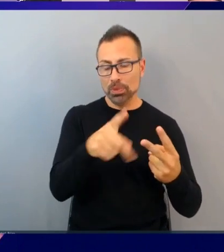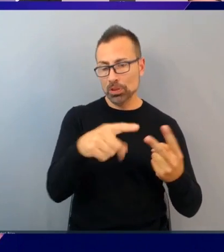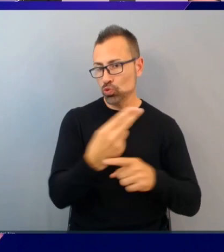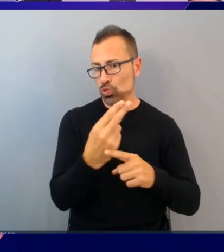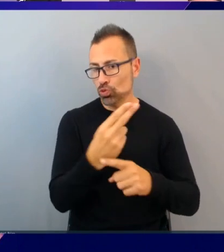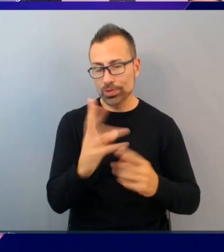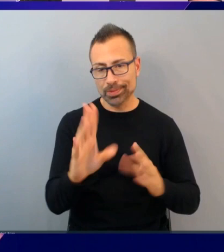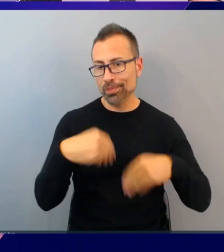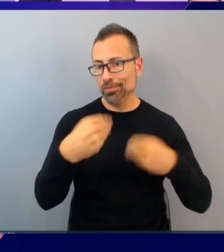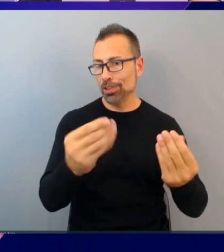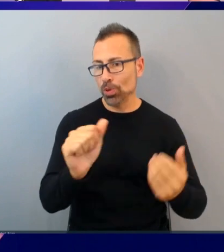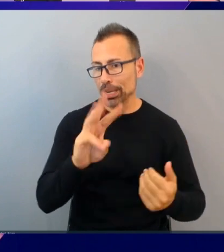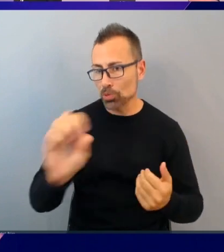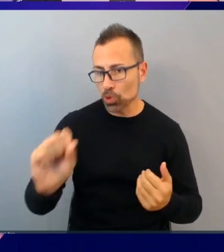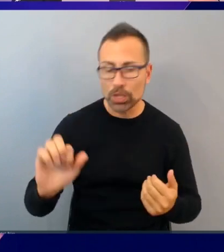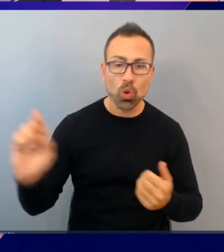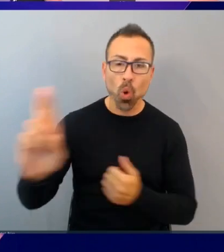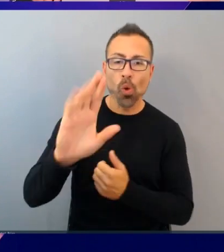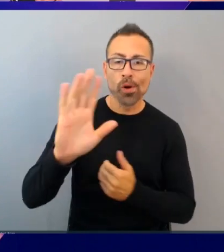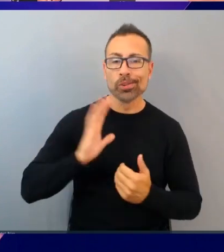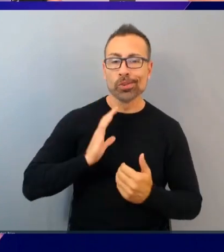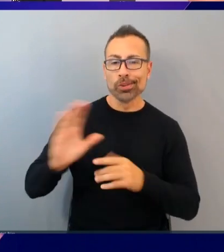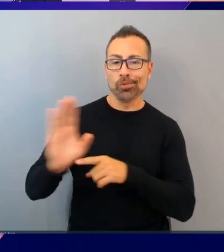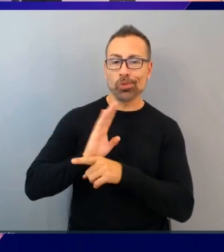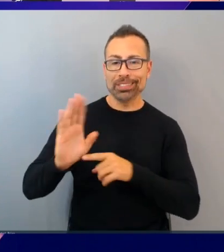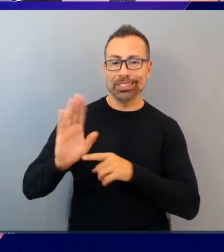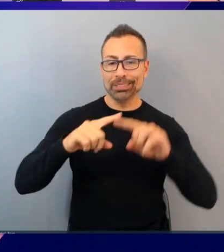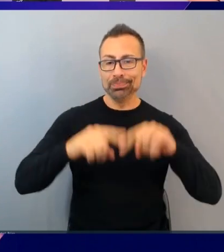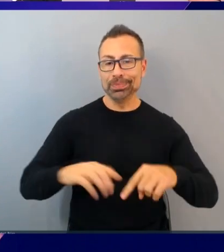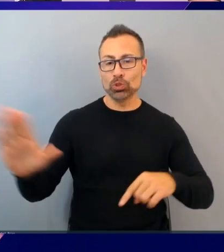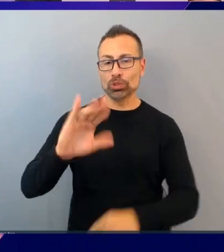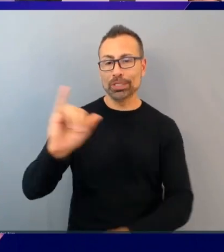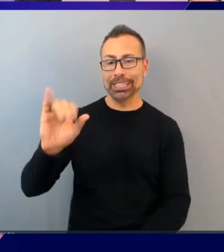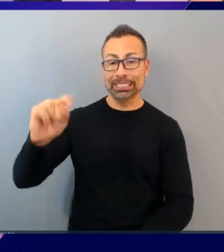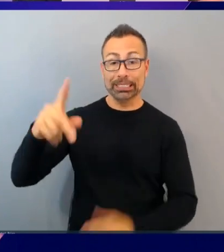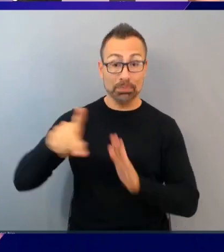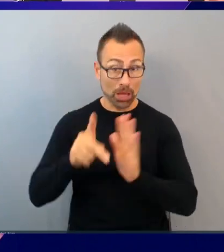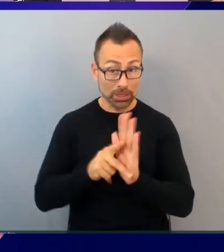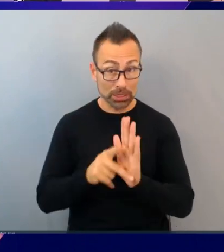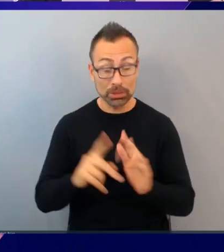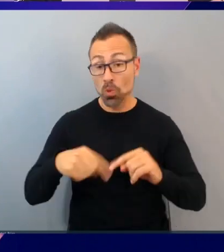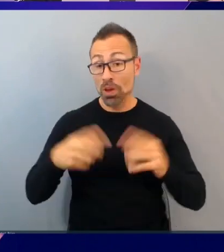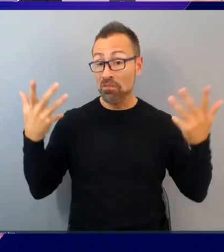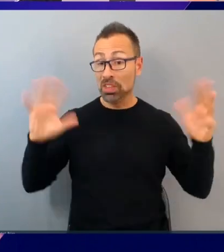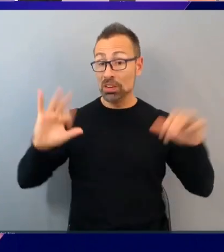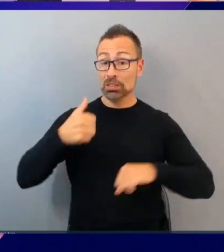depending on your IT's policy. [Dani] Yep. Once you've got that set up, you can click right into Enable multi-user mode.